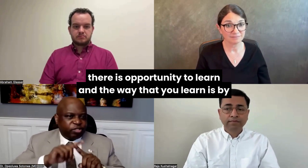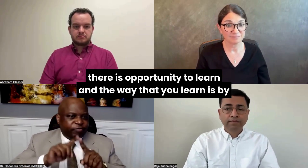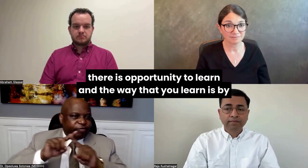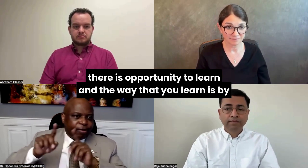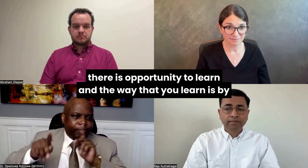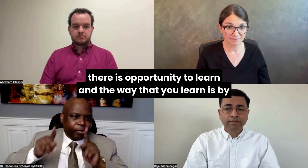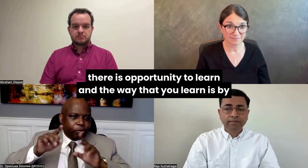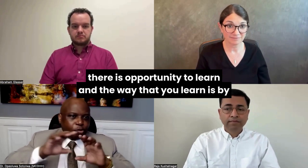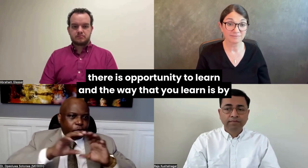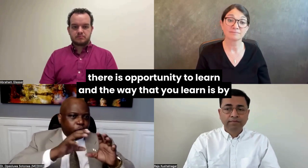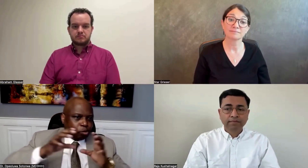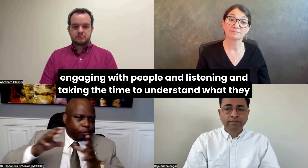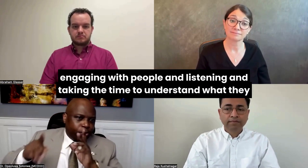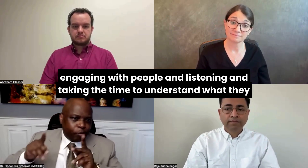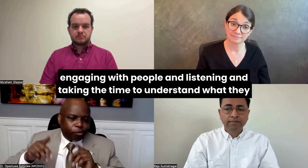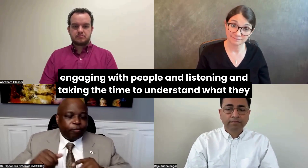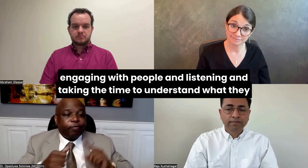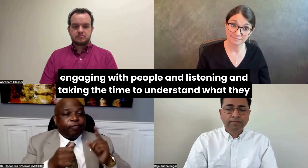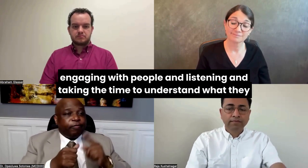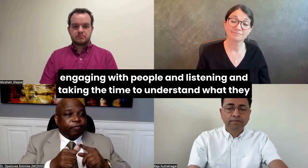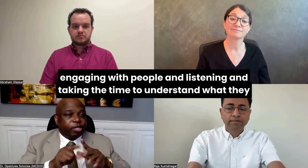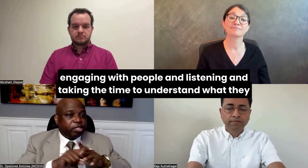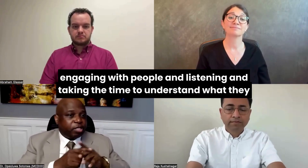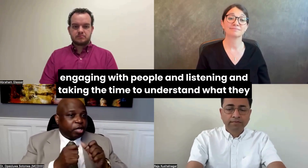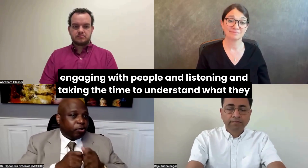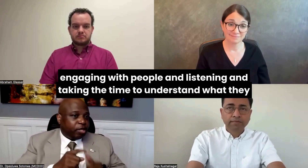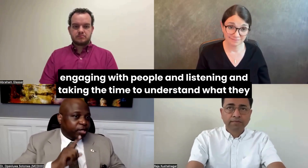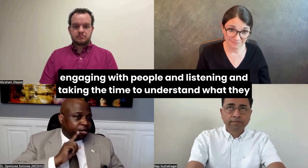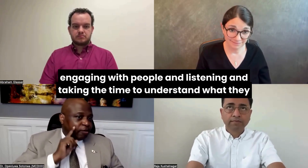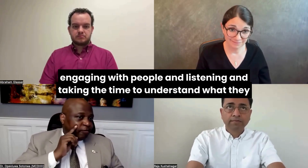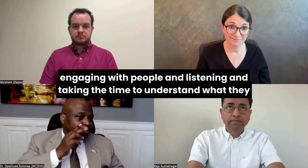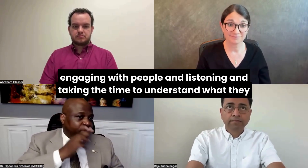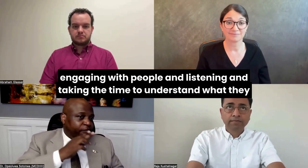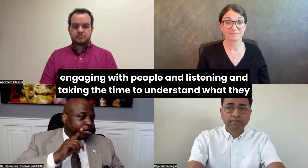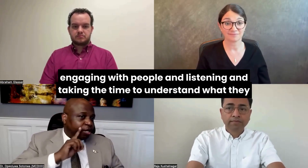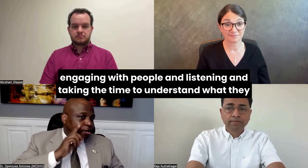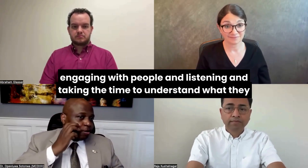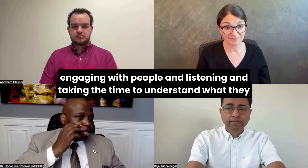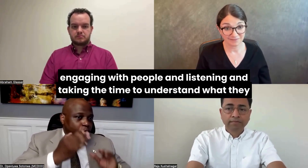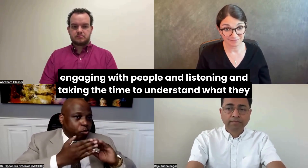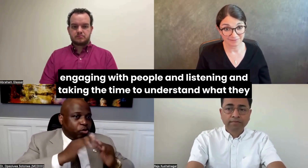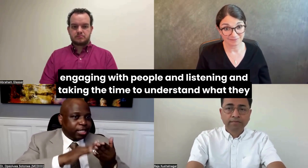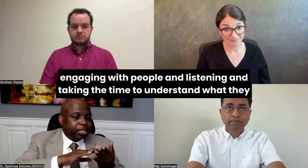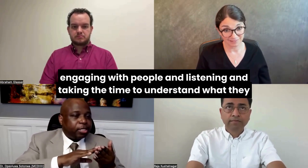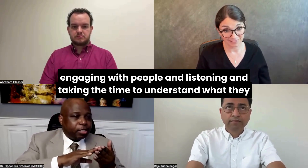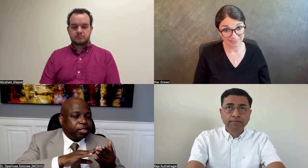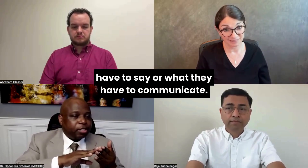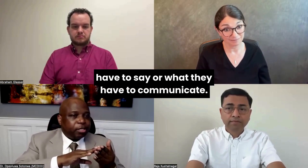engaging with people and listening and taking the time to understand what they have to say or what they have to communicate.